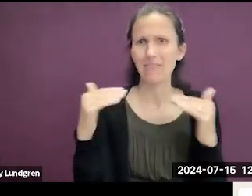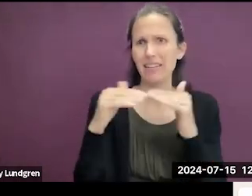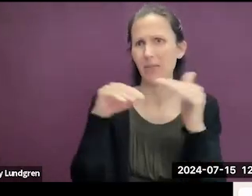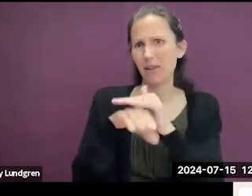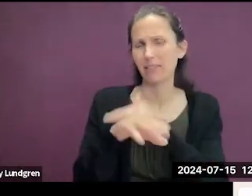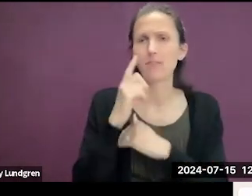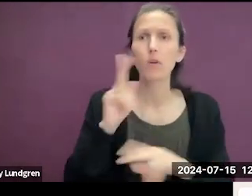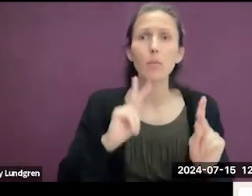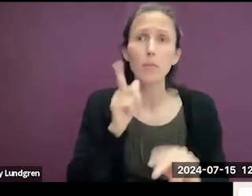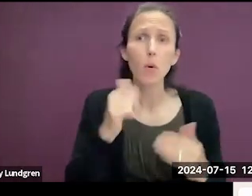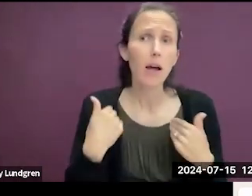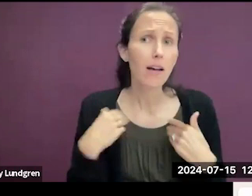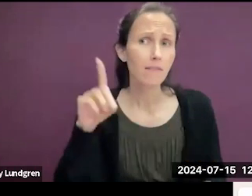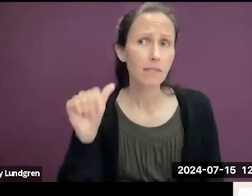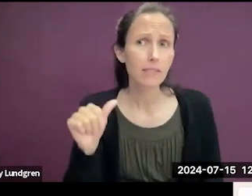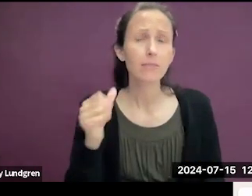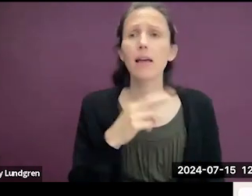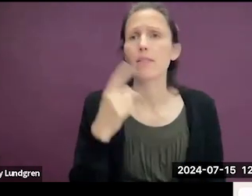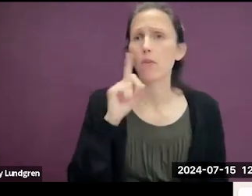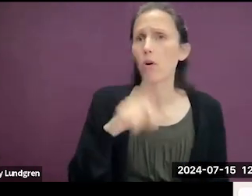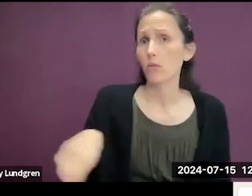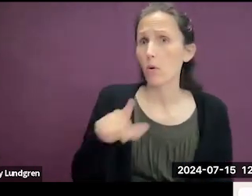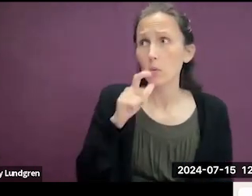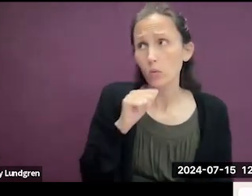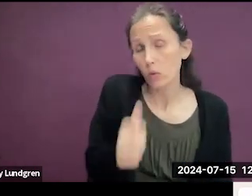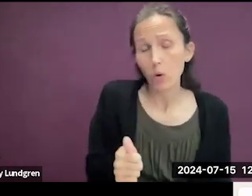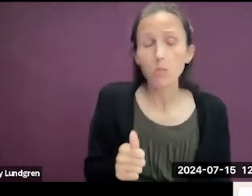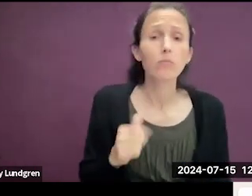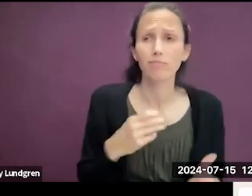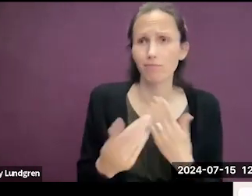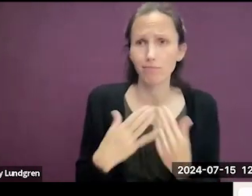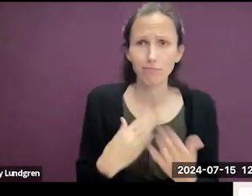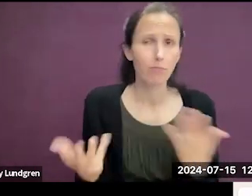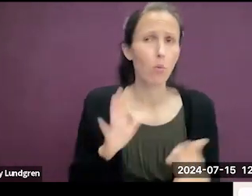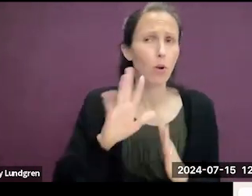who have disabilities and for those who do not. So regardless of what your role is,